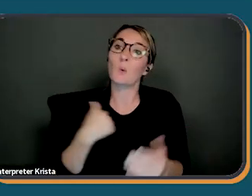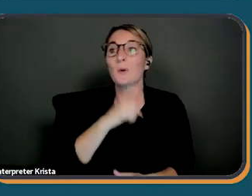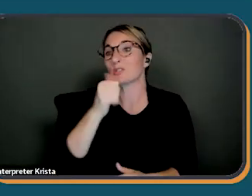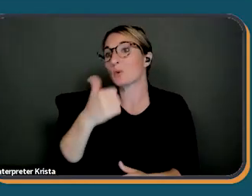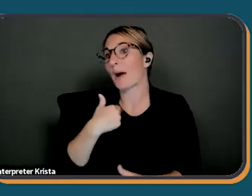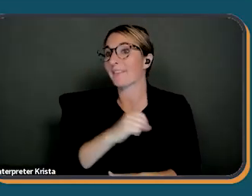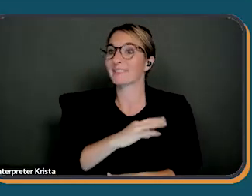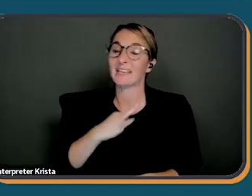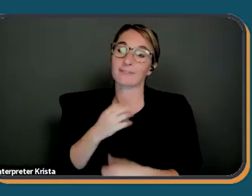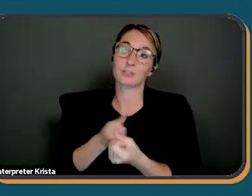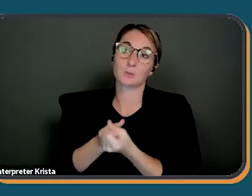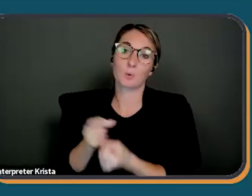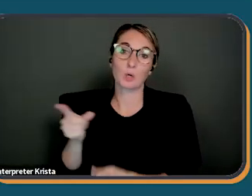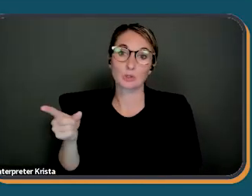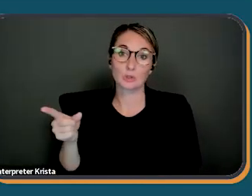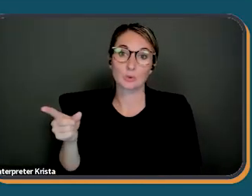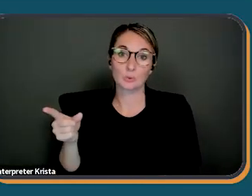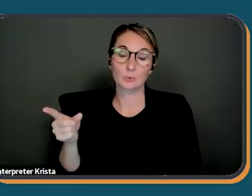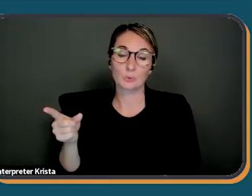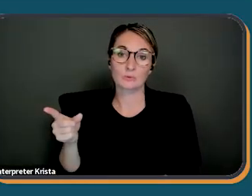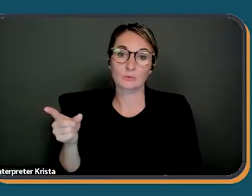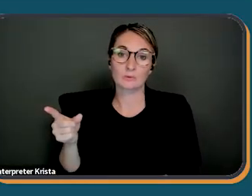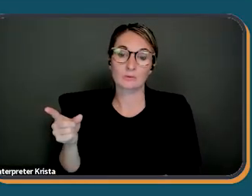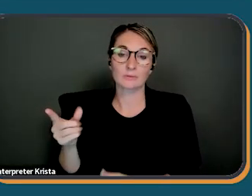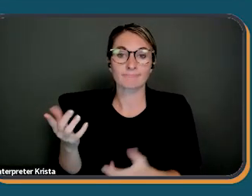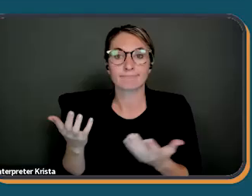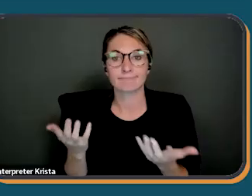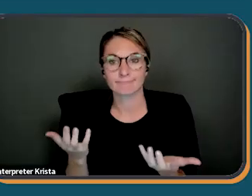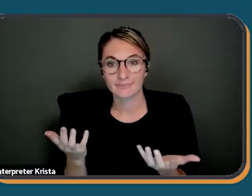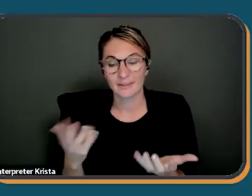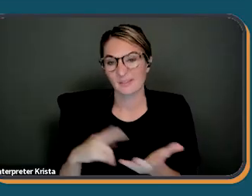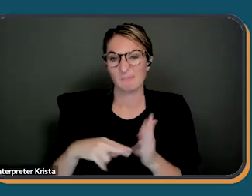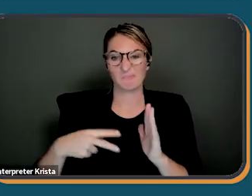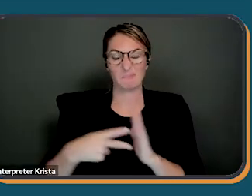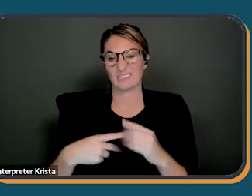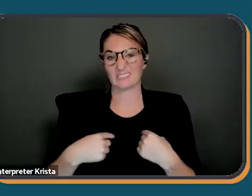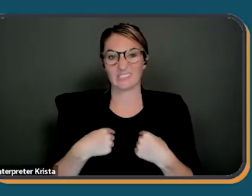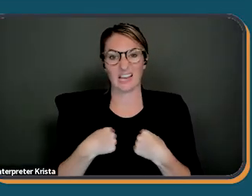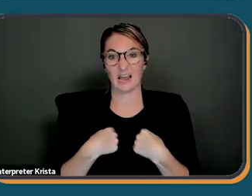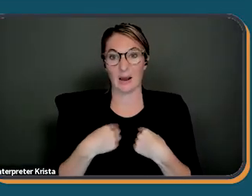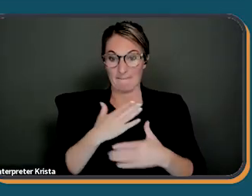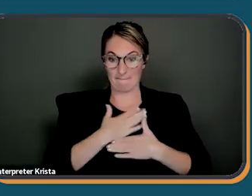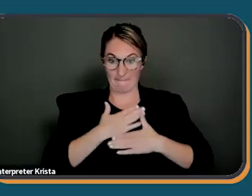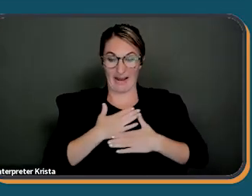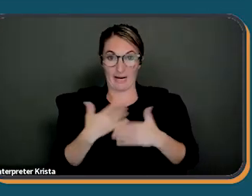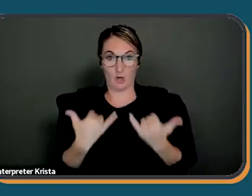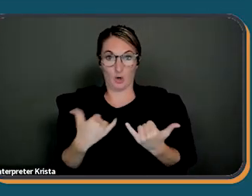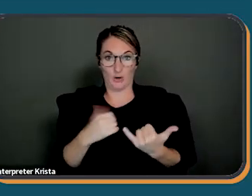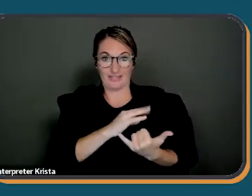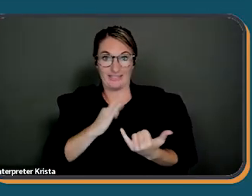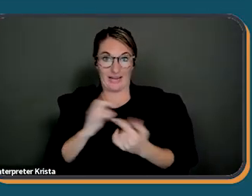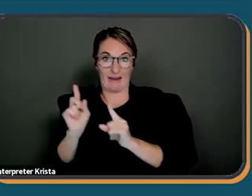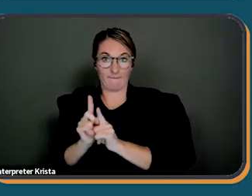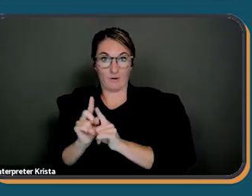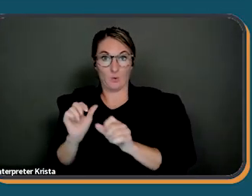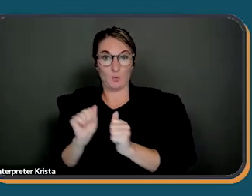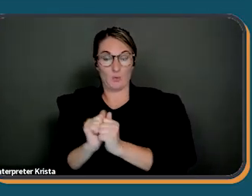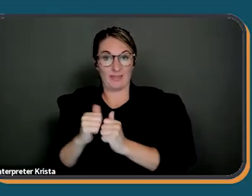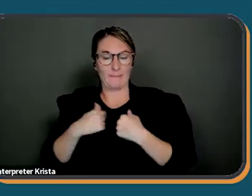we don't have the staff to support you, I would lose the staff that I have now